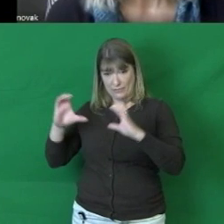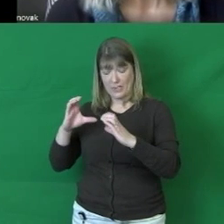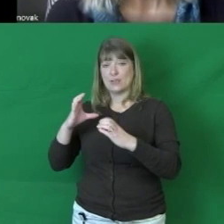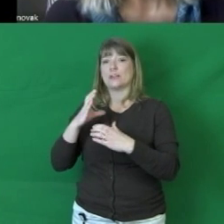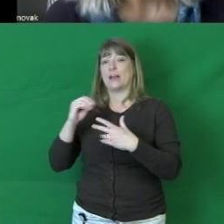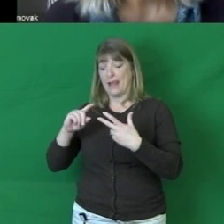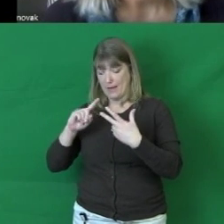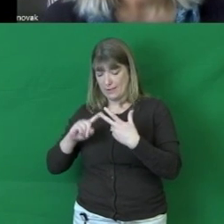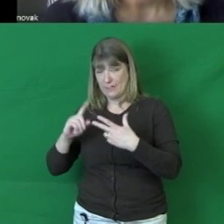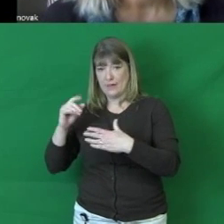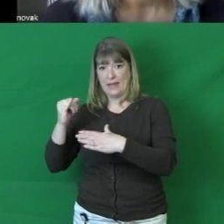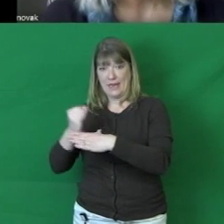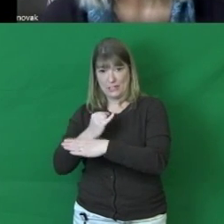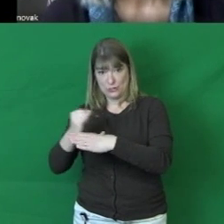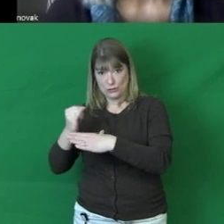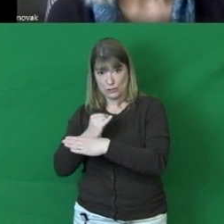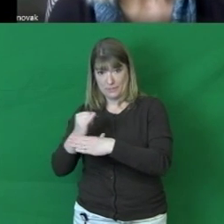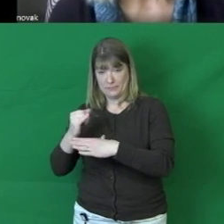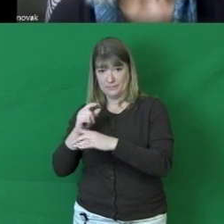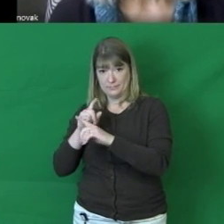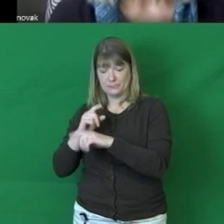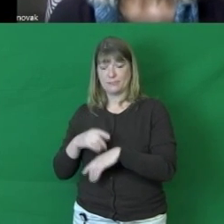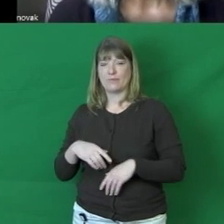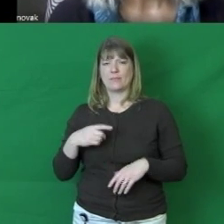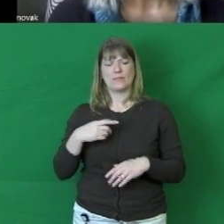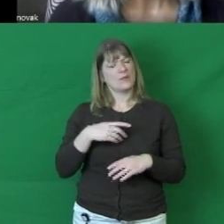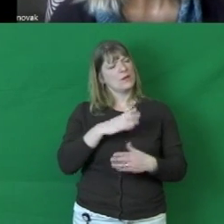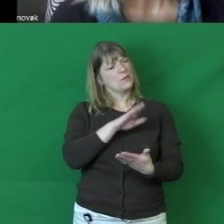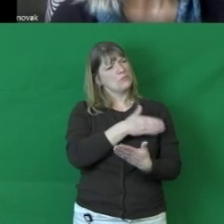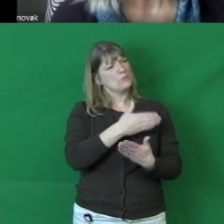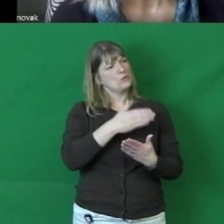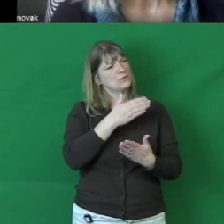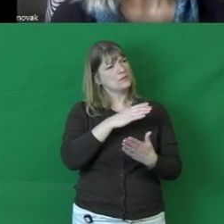and an internship. I like to define music therapy